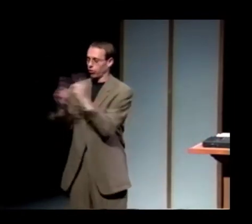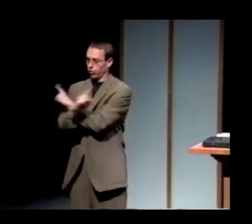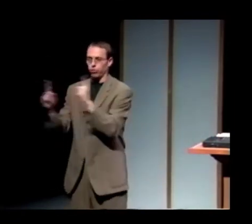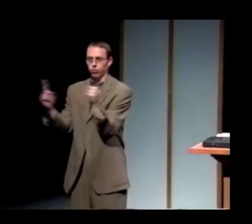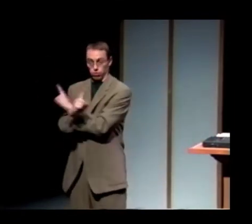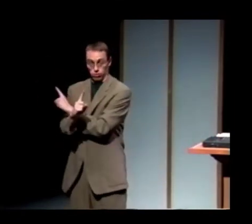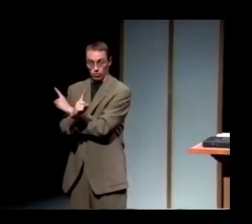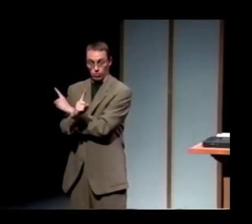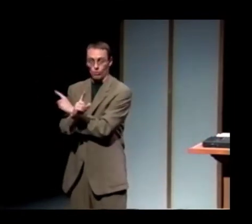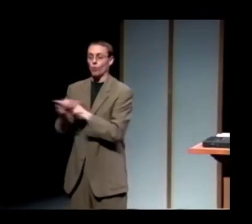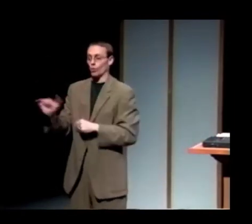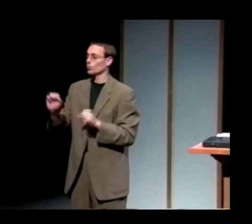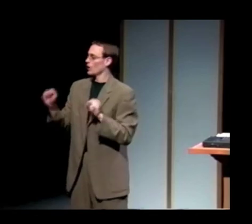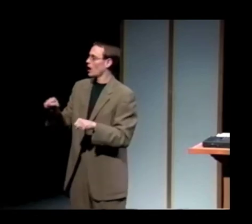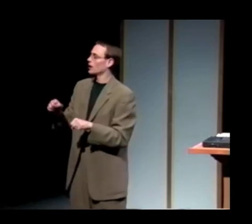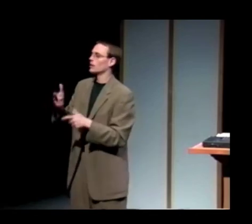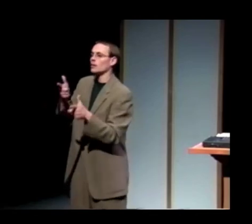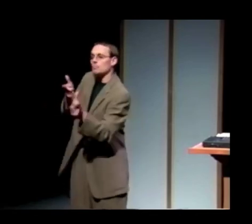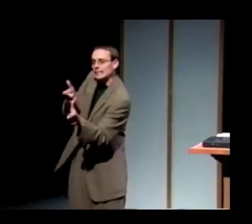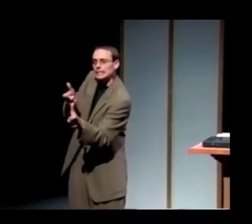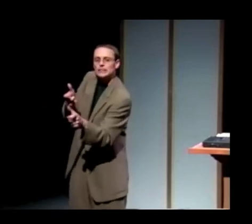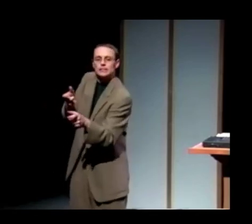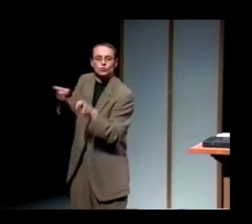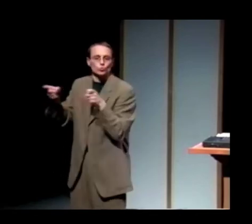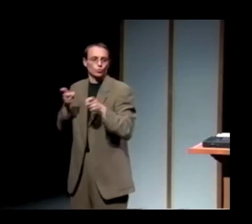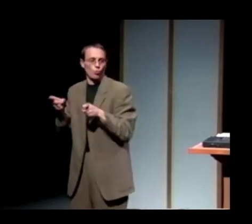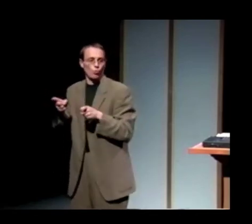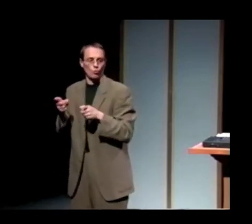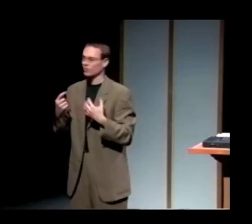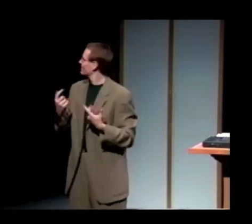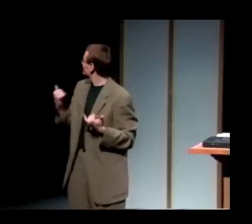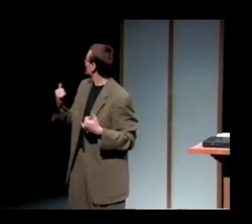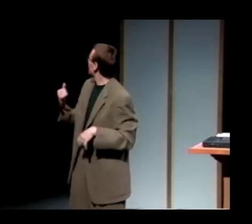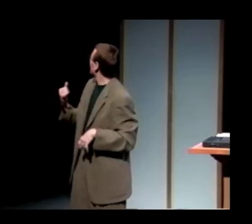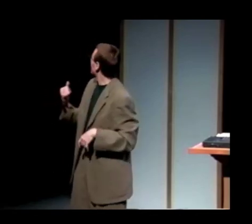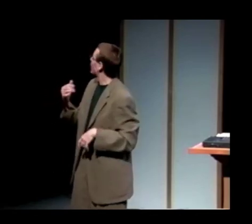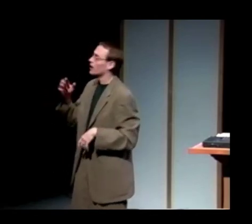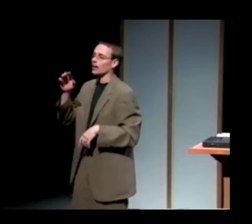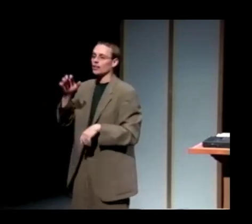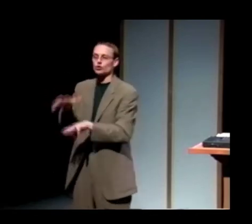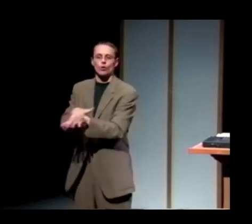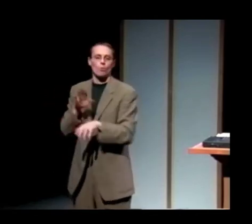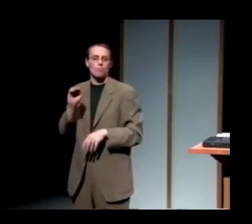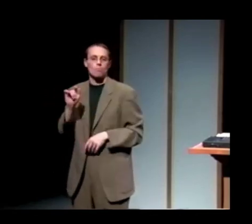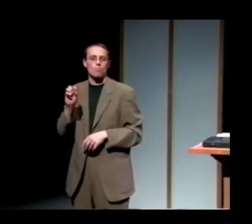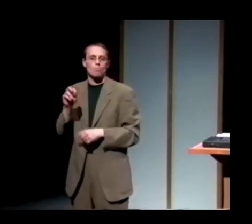CAN HAVE CHARACTERS OR PEOPLE WALKING BACK AND FORTH IN THE FRAME, OR YOU CAN HAVE SPEED CONTROL.